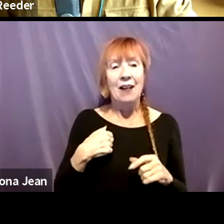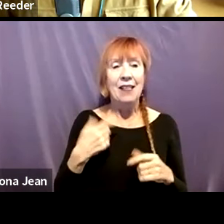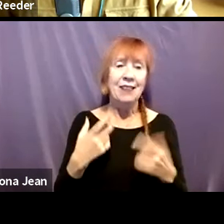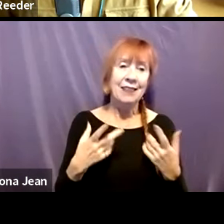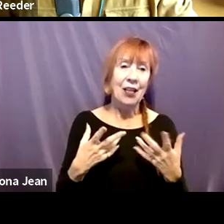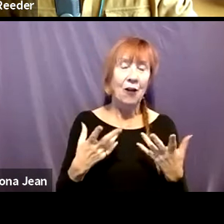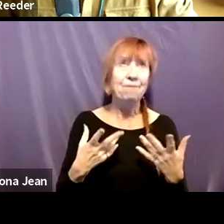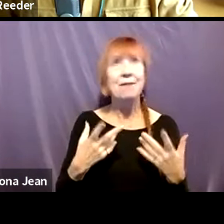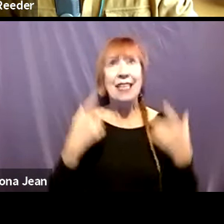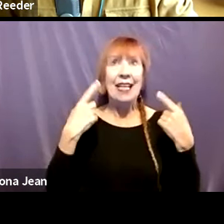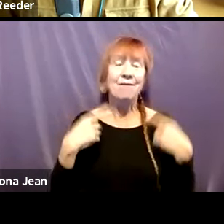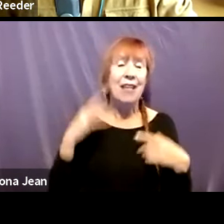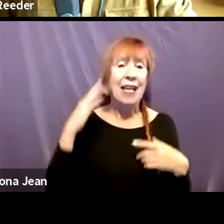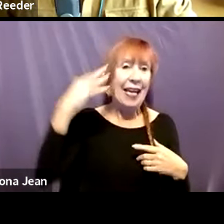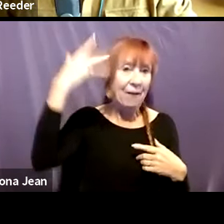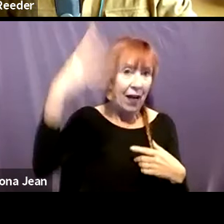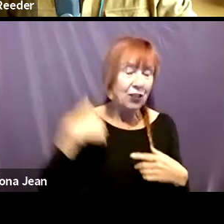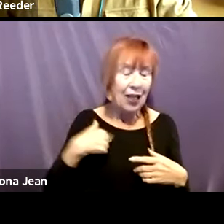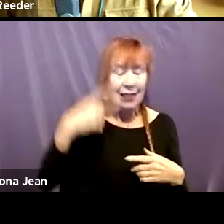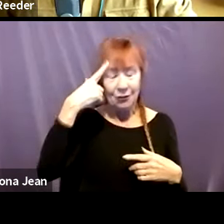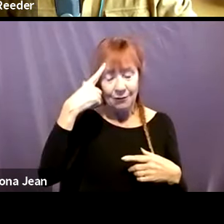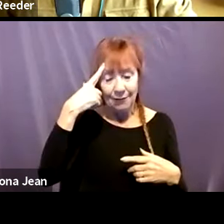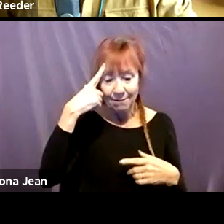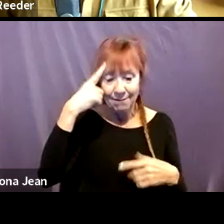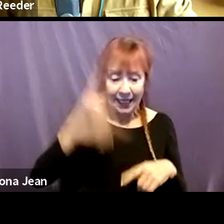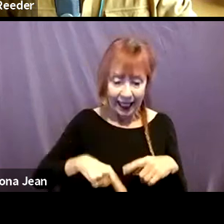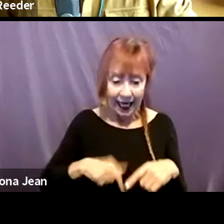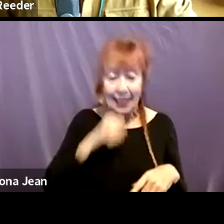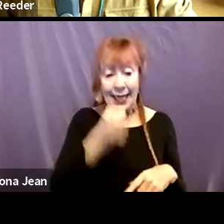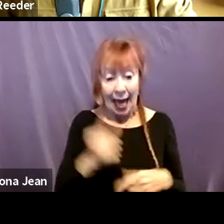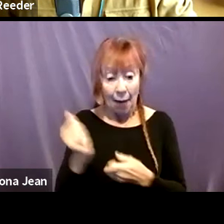and so that's when I started pitching, after I got something produced.